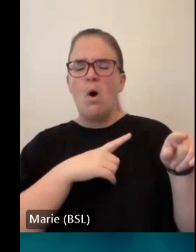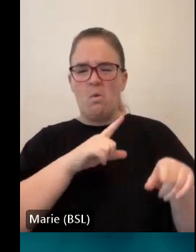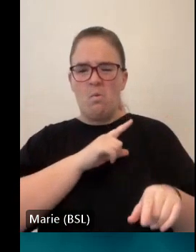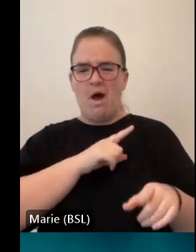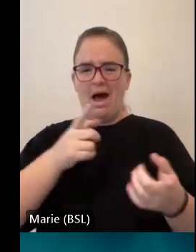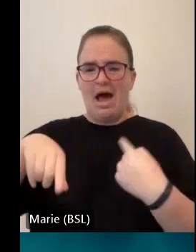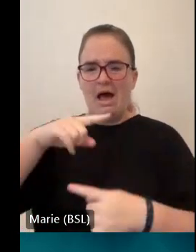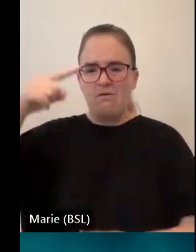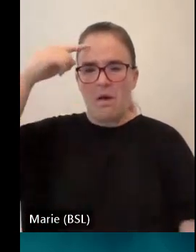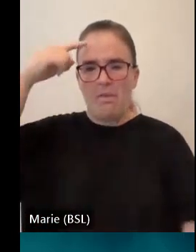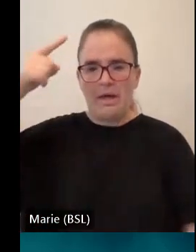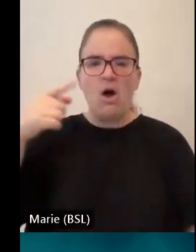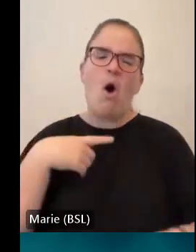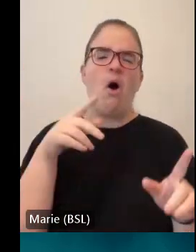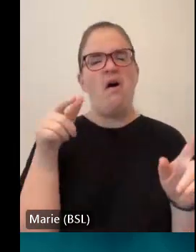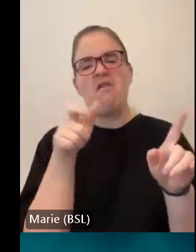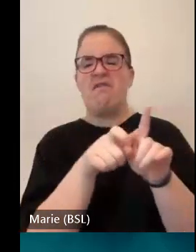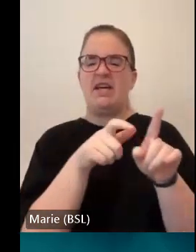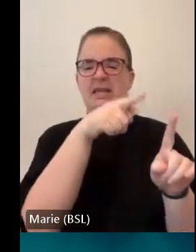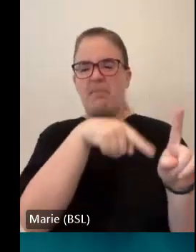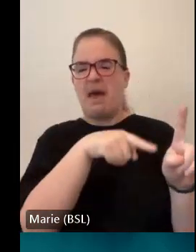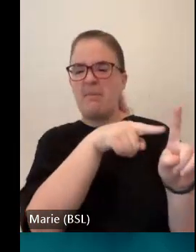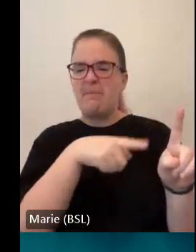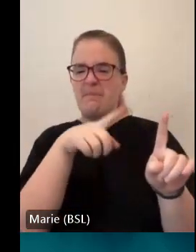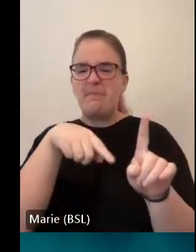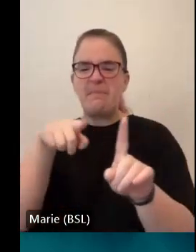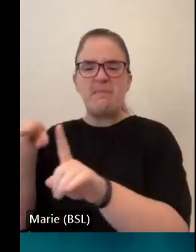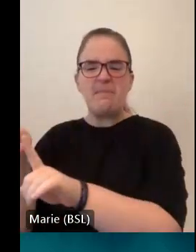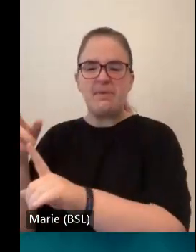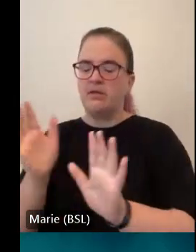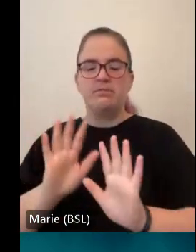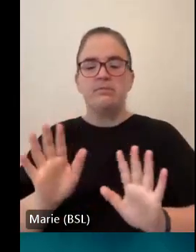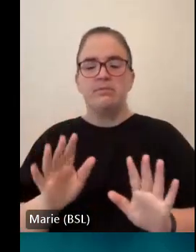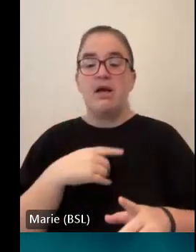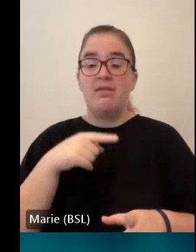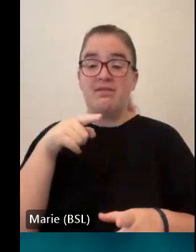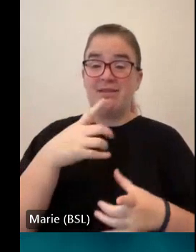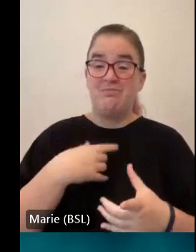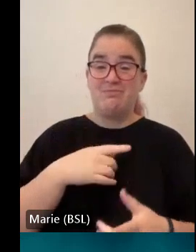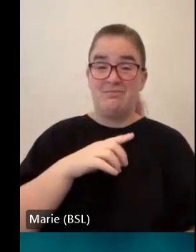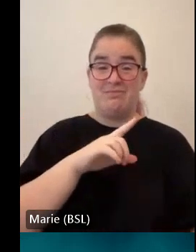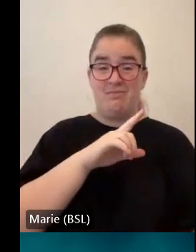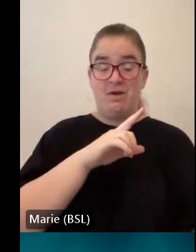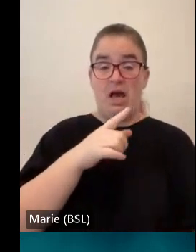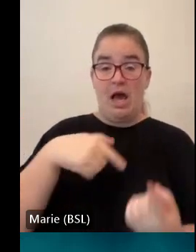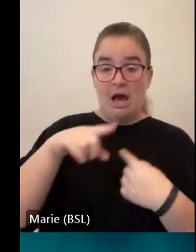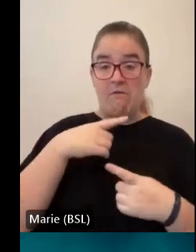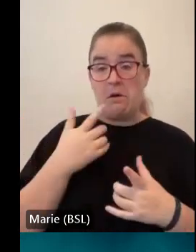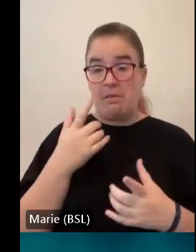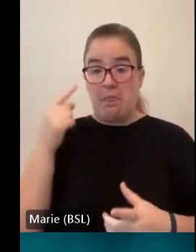misconceptions as to who are the victims of romance forward. And this is partly because we have a a slight difference in